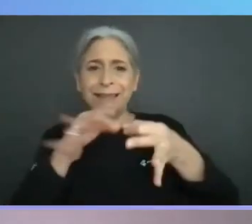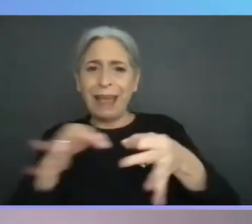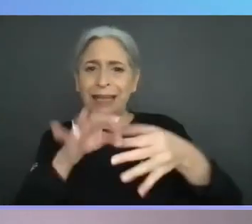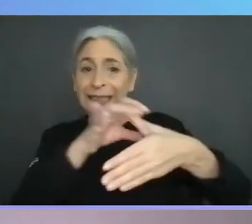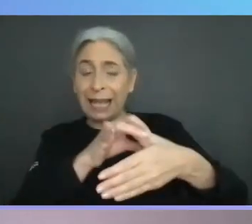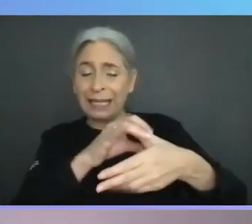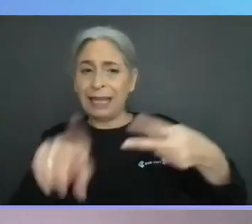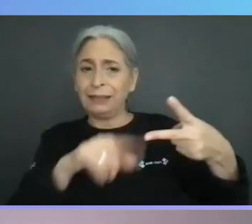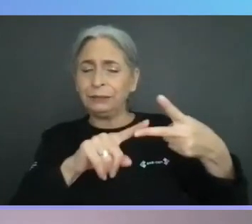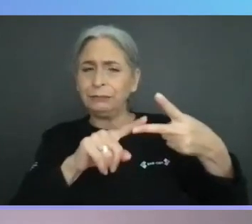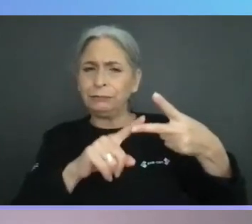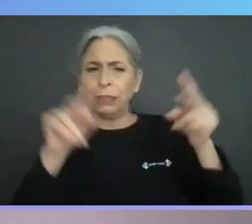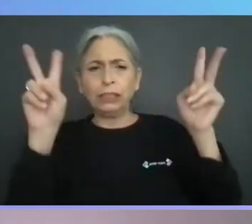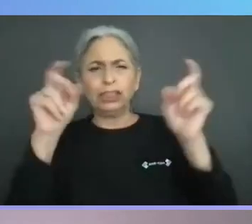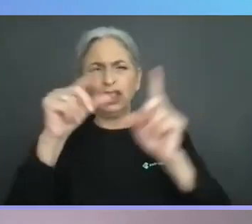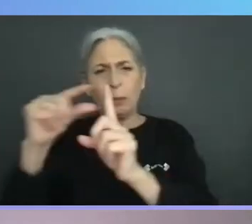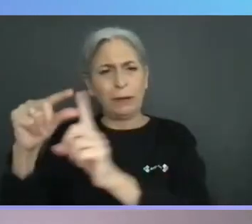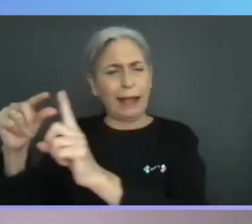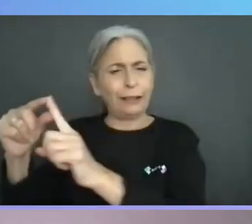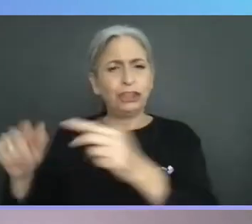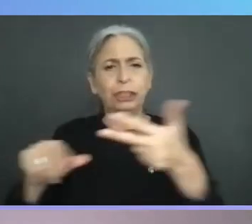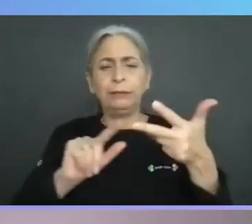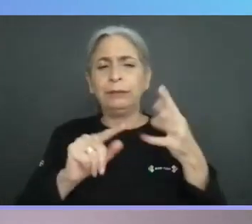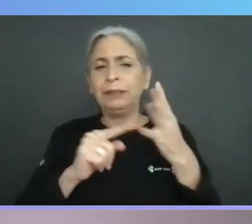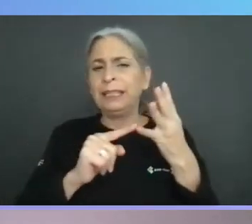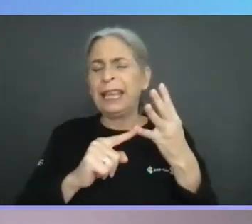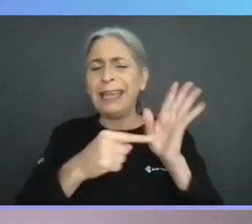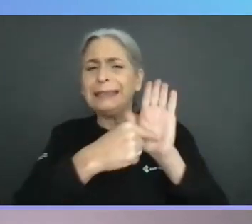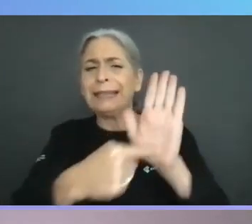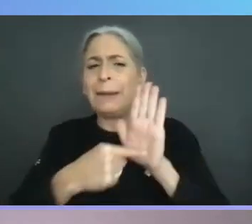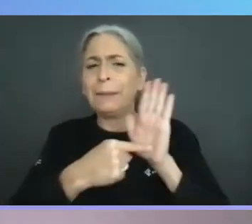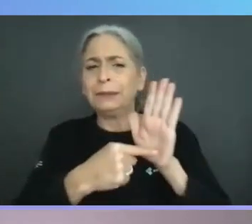terminology Three examples. Guiding questions. Lens study